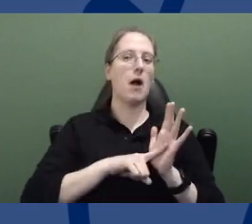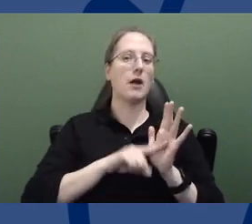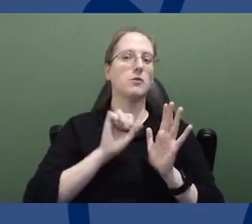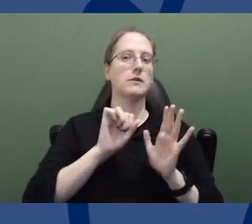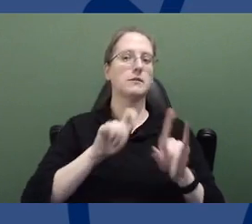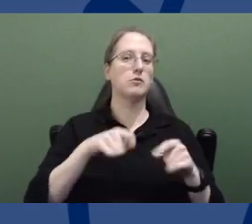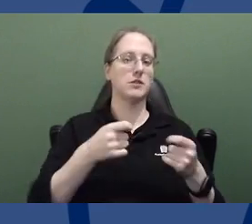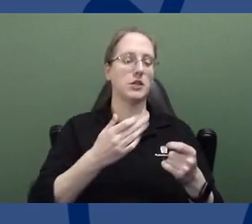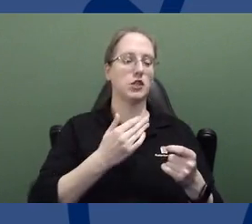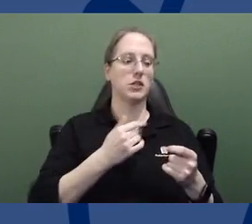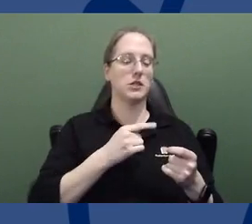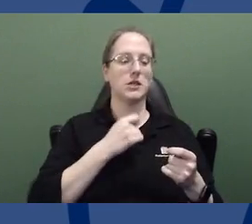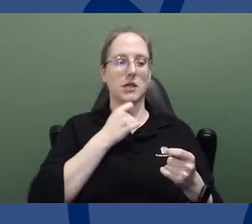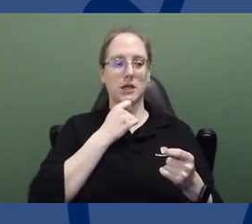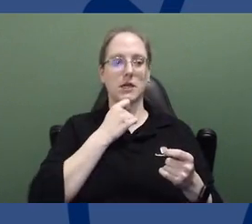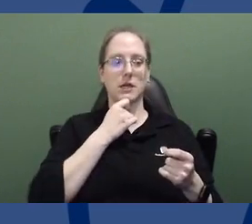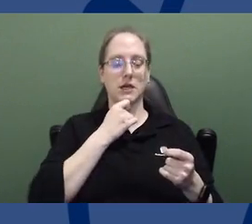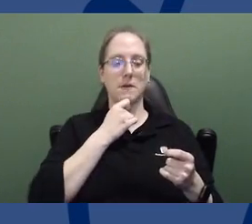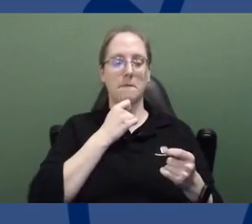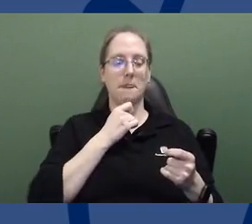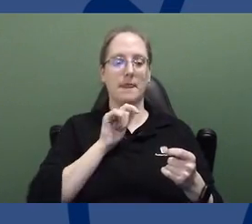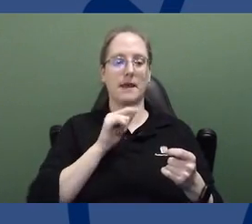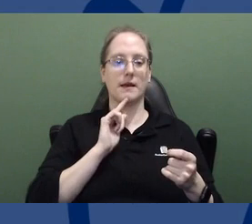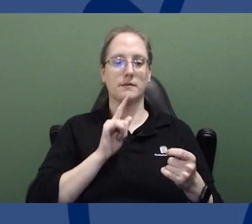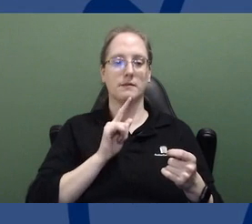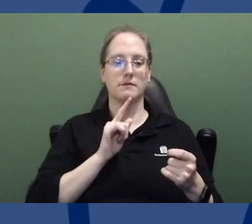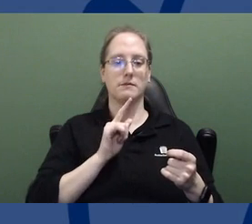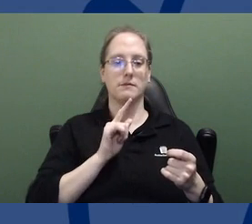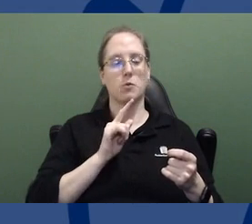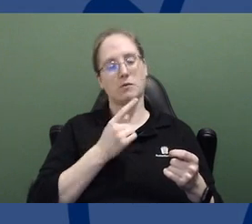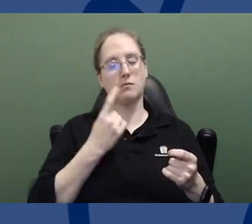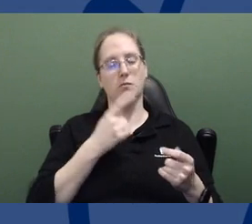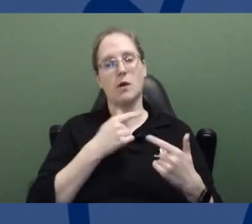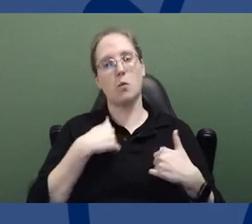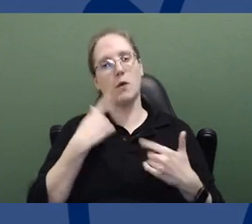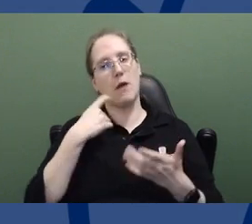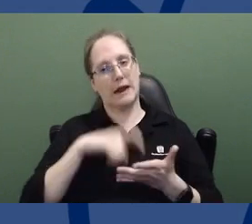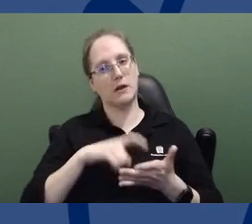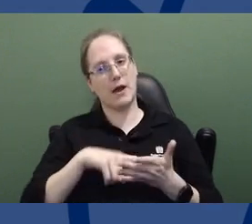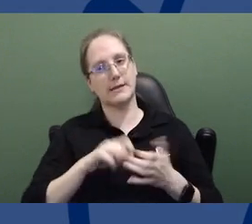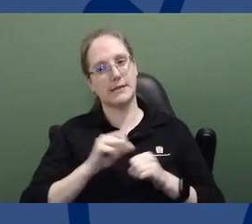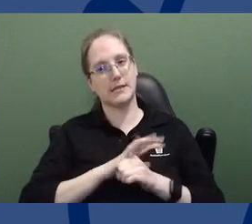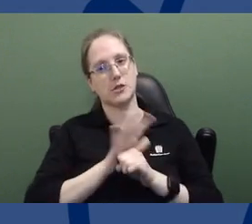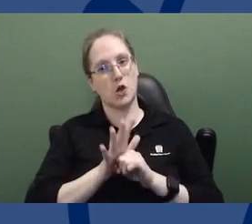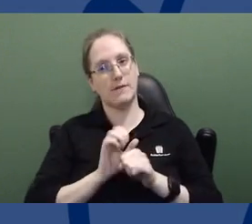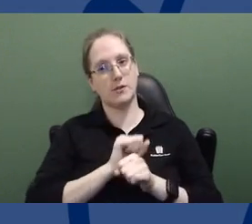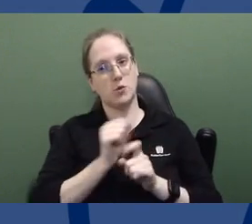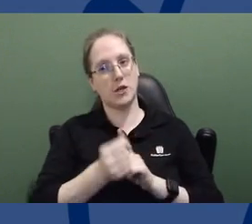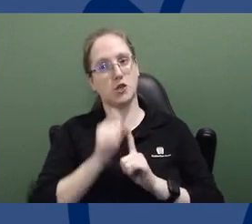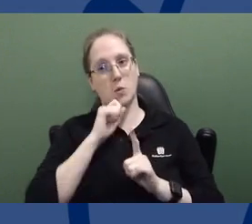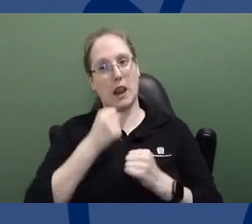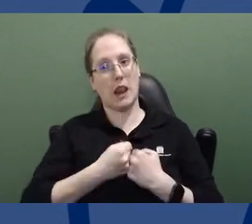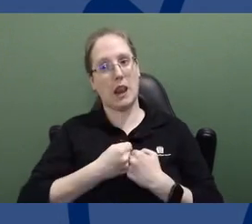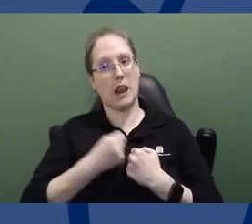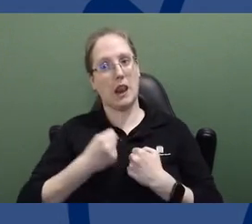it was recognised that, you know, this COVID situation was going to go on for a lot longer